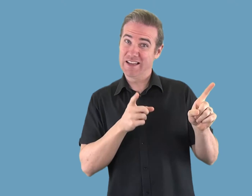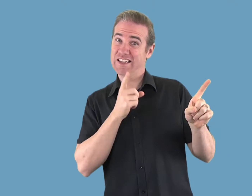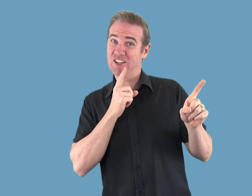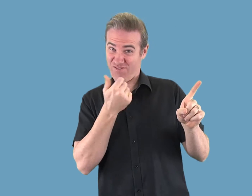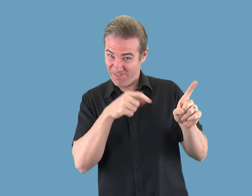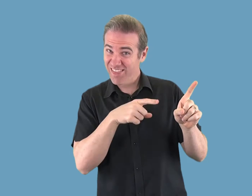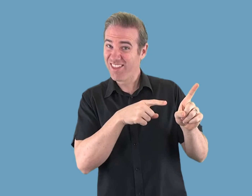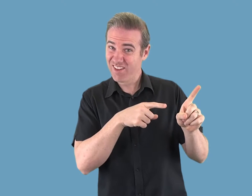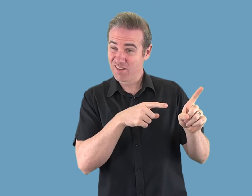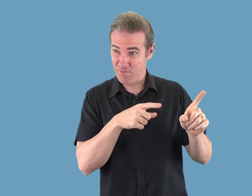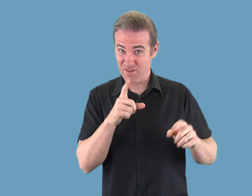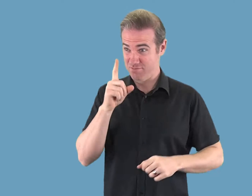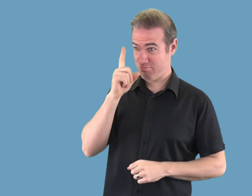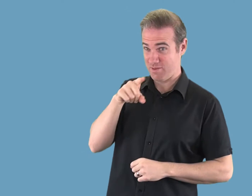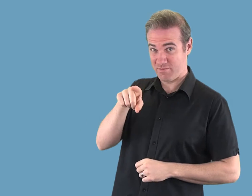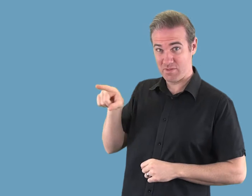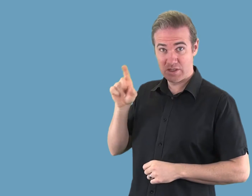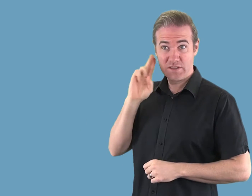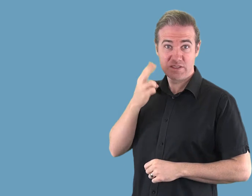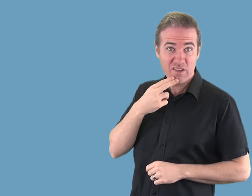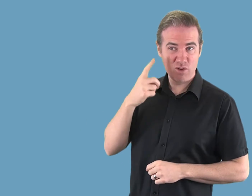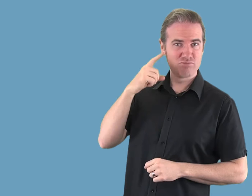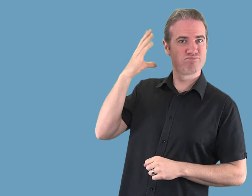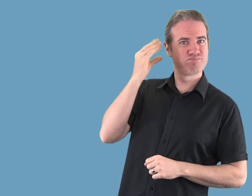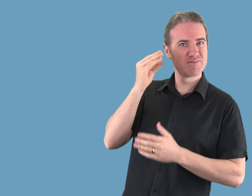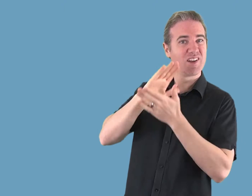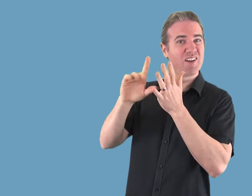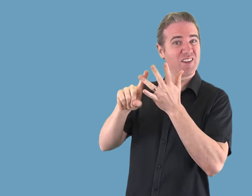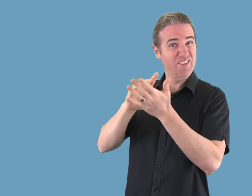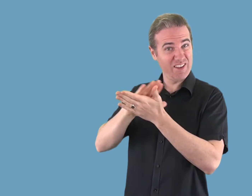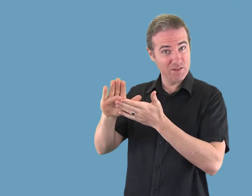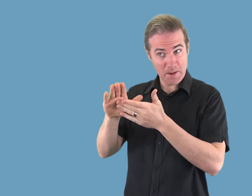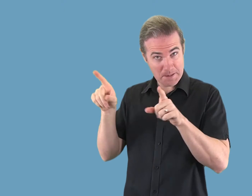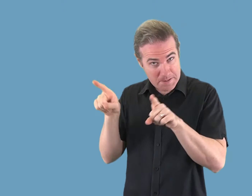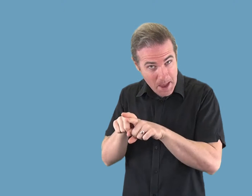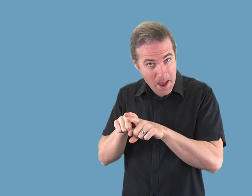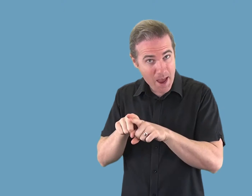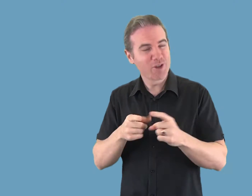However for people who are Deaf or hard of hearing, those